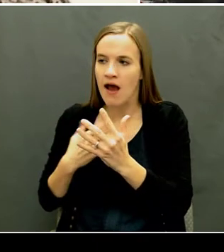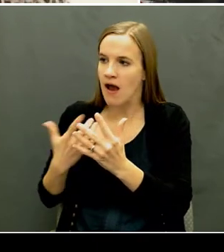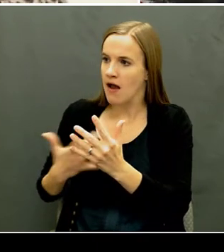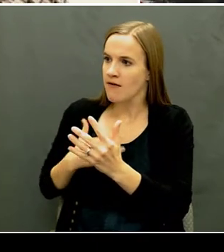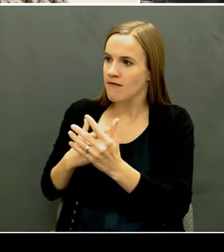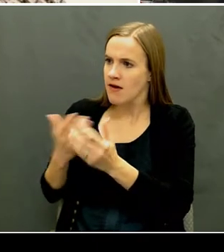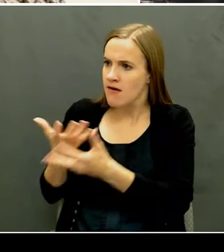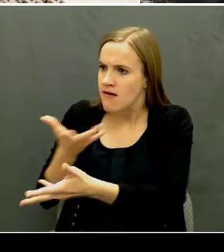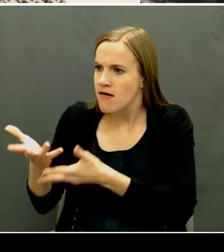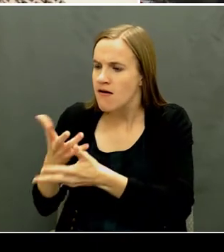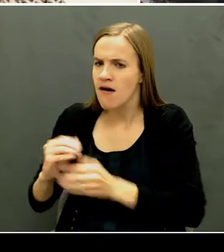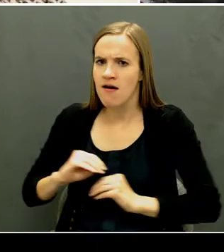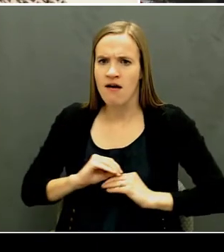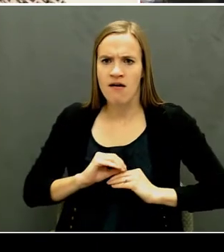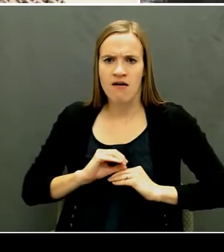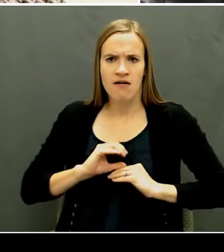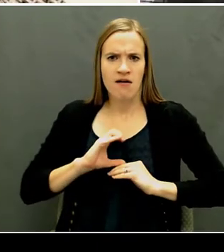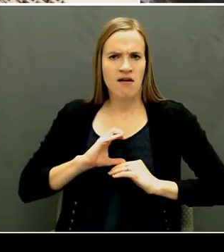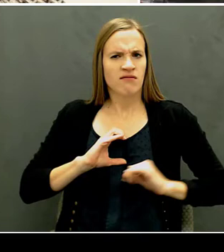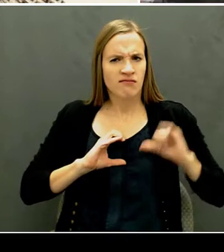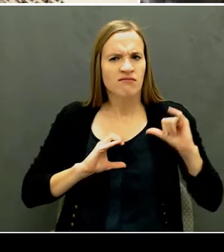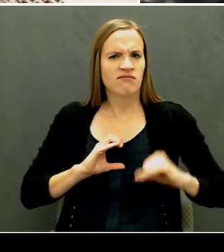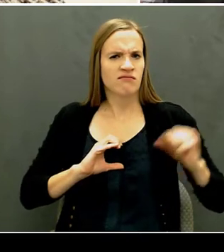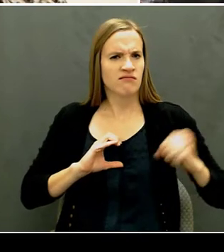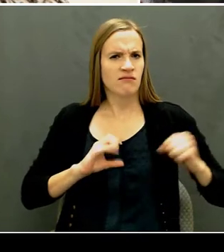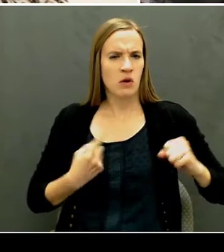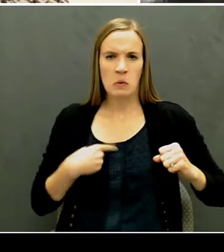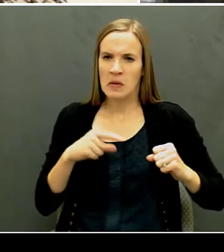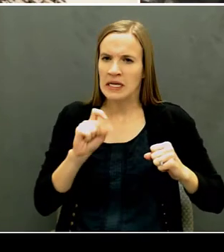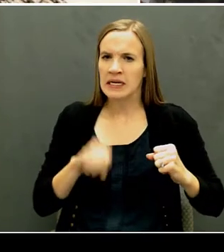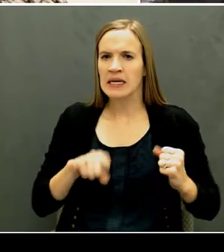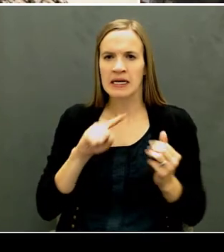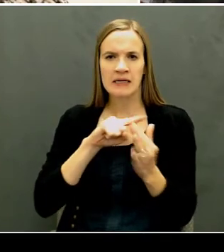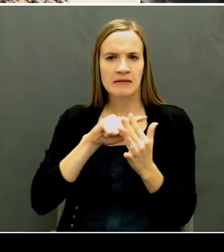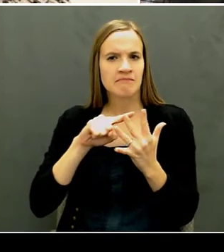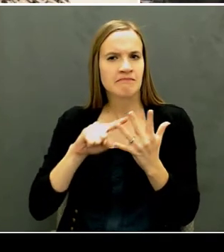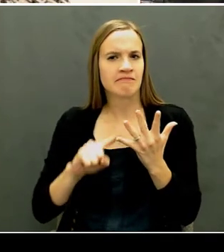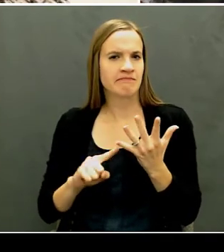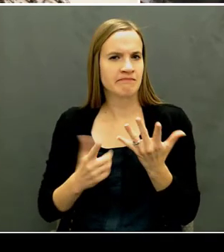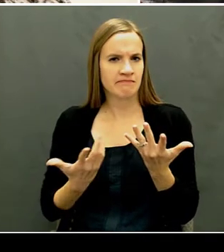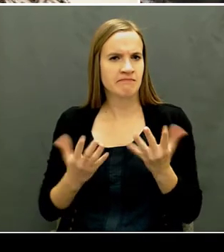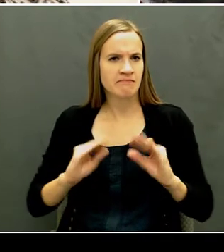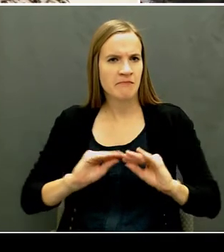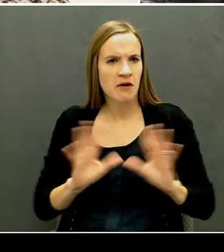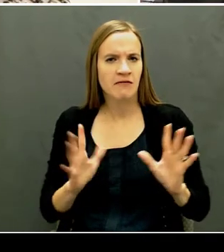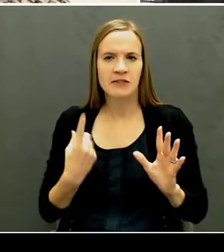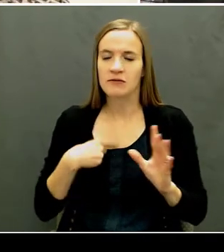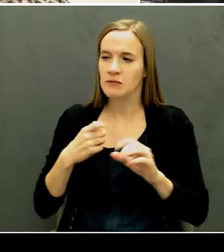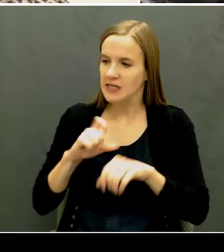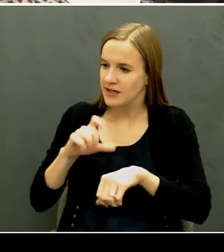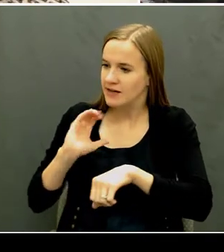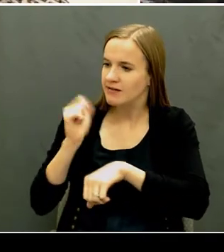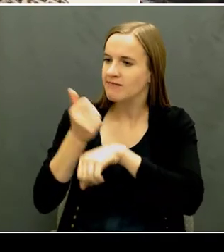go well, it's pretty clear that we need civil rights law for people with disabilities, and to